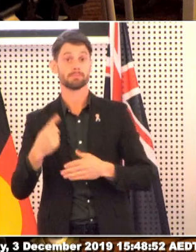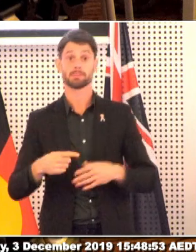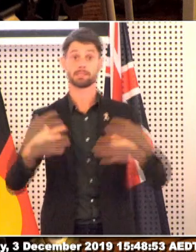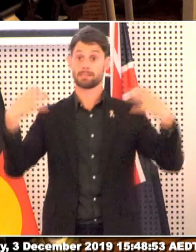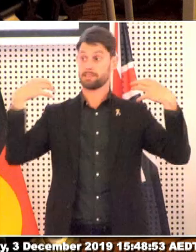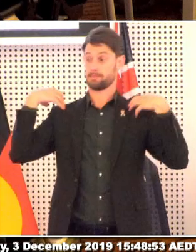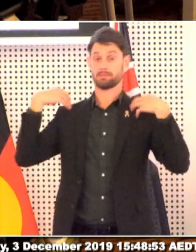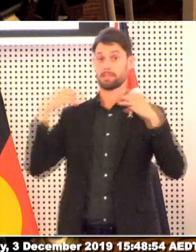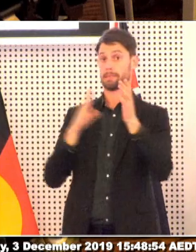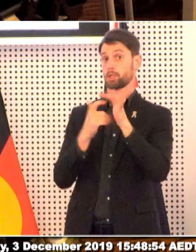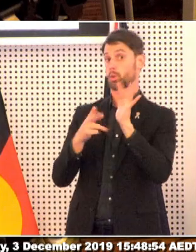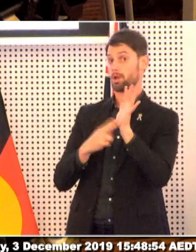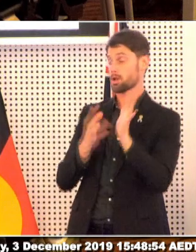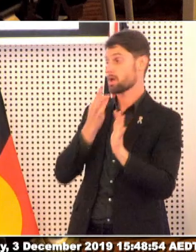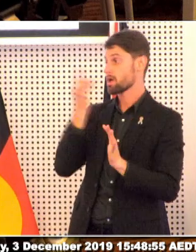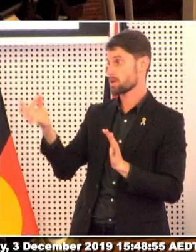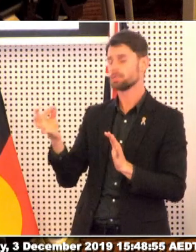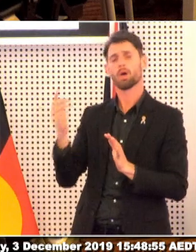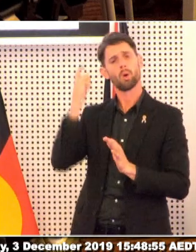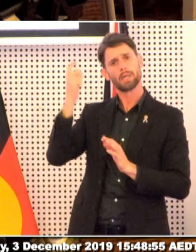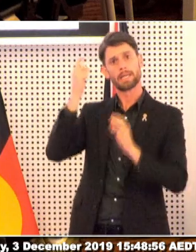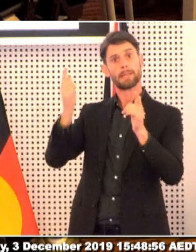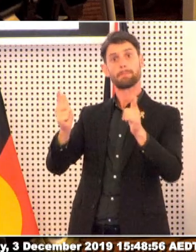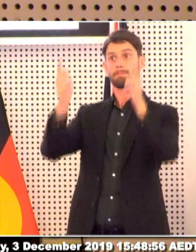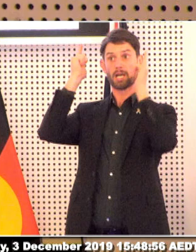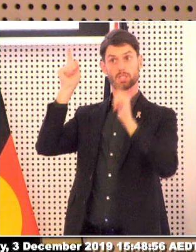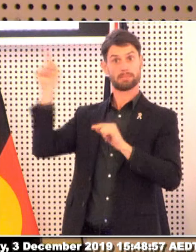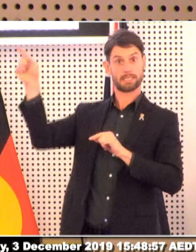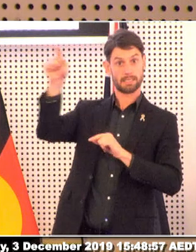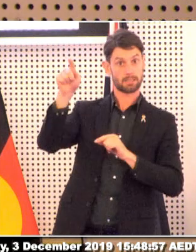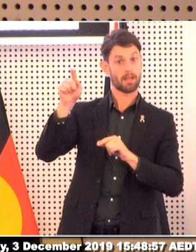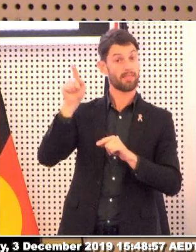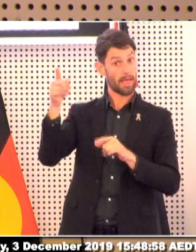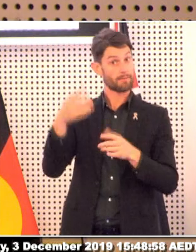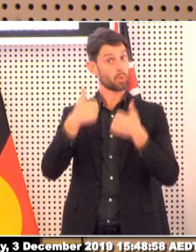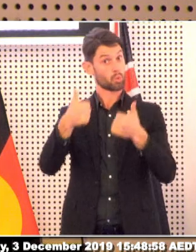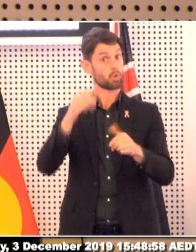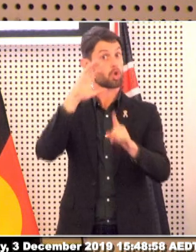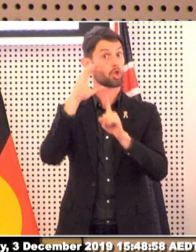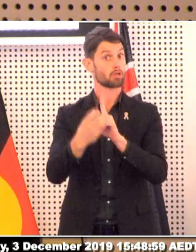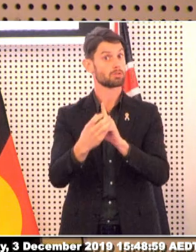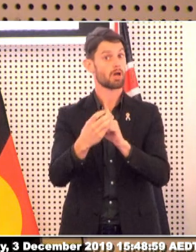the approach and culture of incident reporting to – with the view of making sure